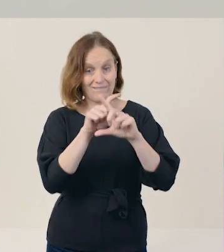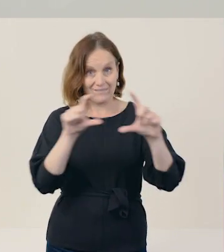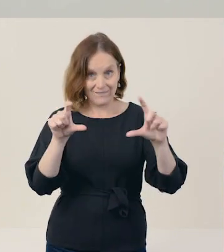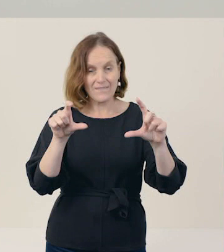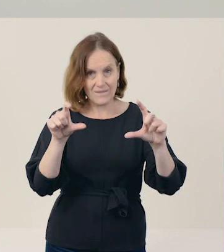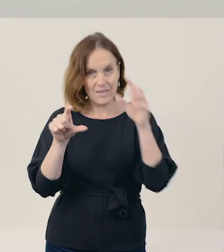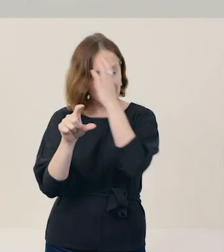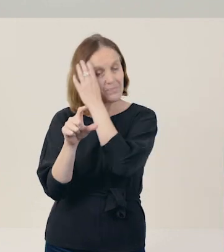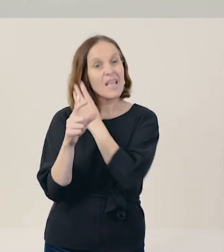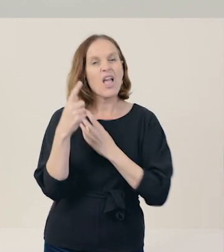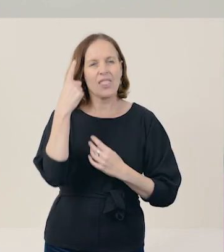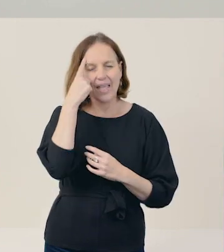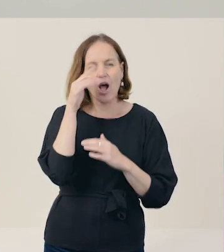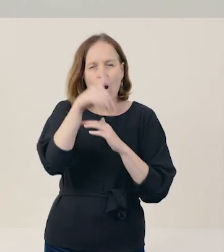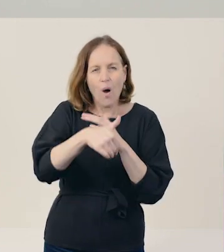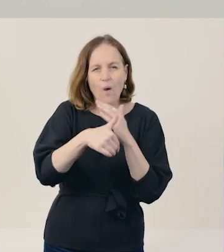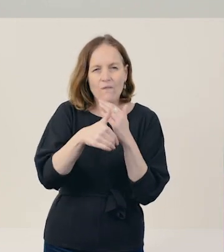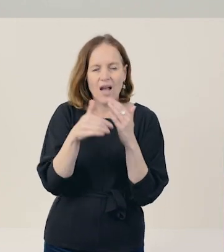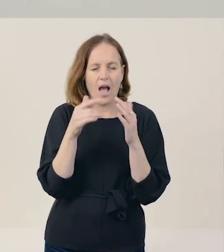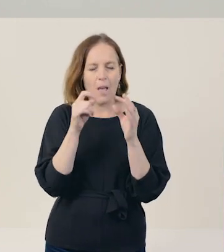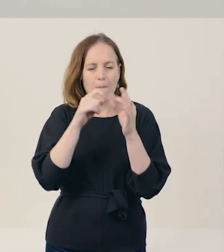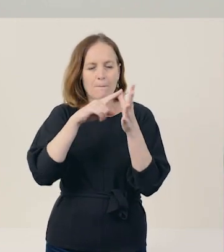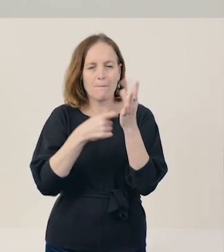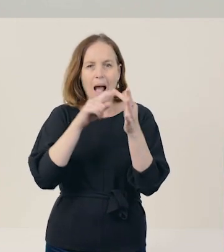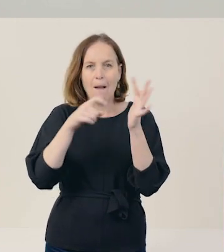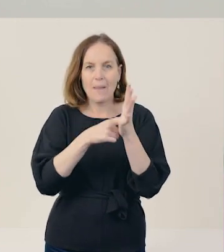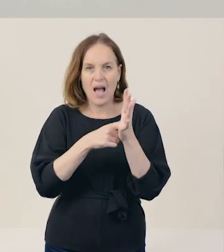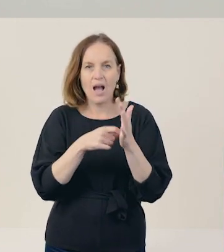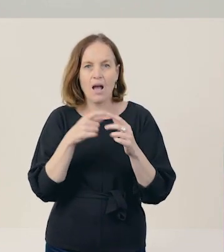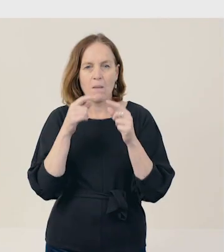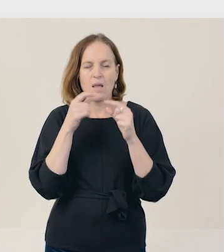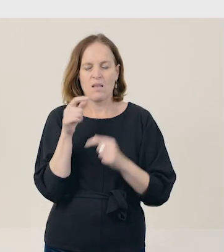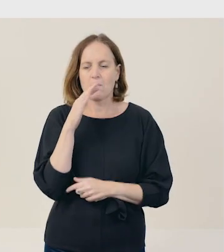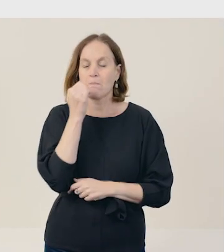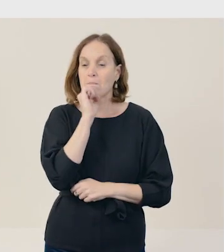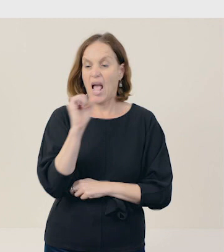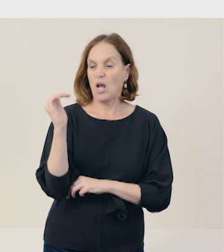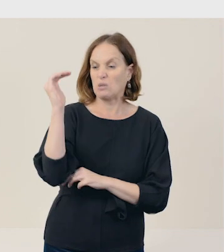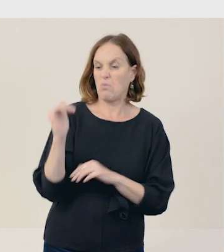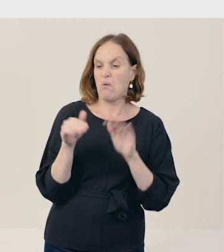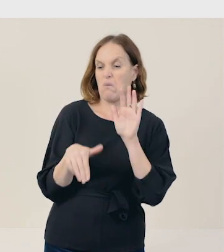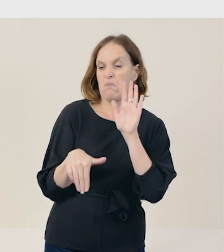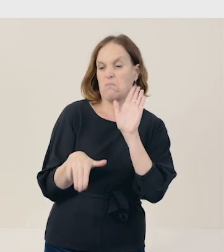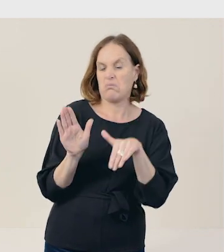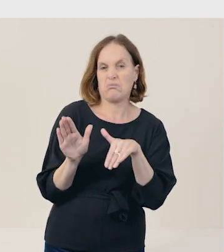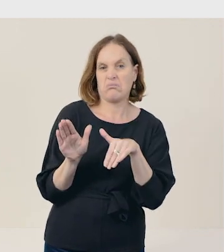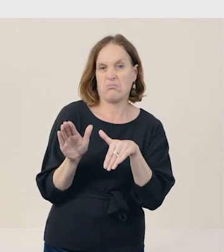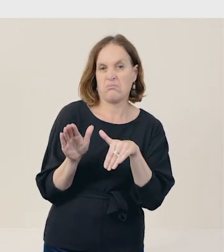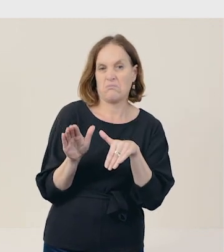As we read, think about the character traits you can identify for the barber: The barber man was small and flash, as barbers mostly are.